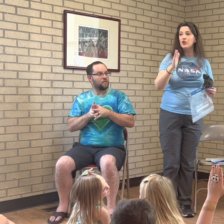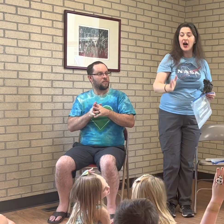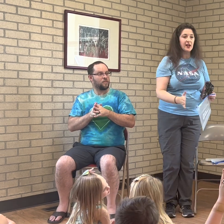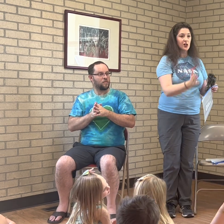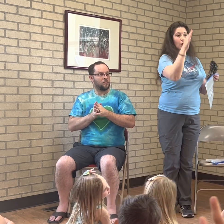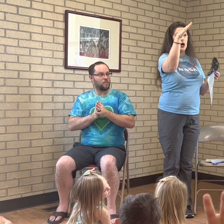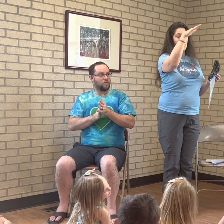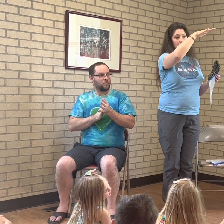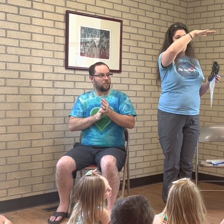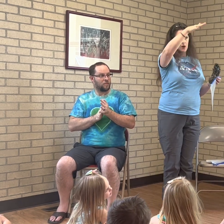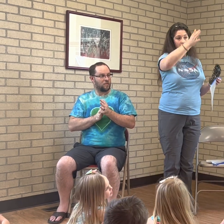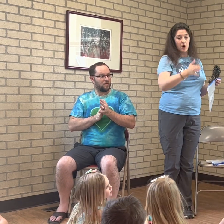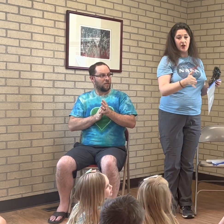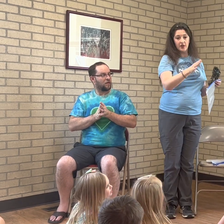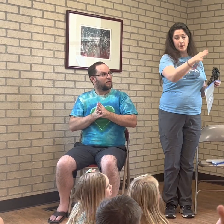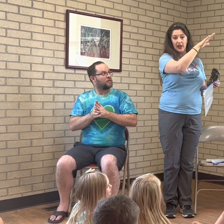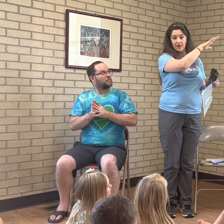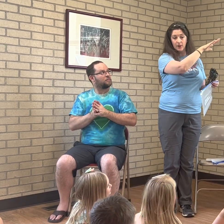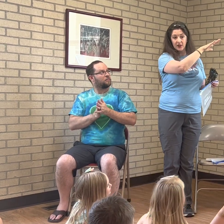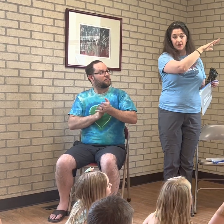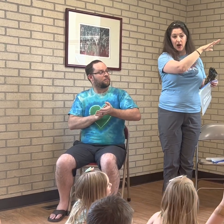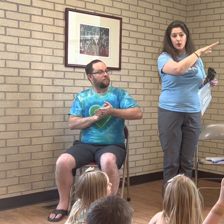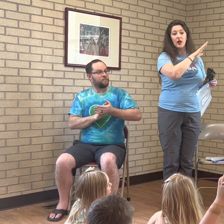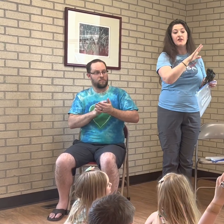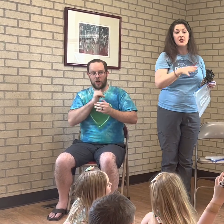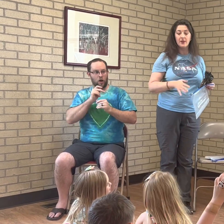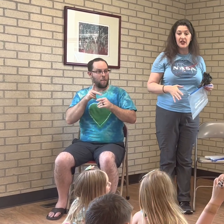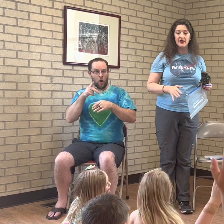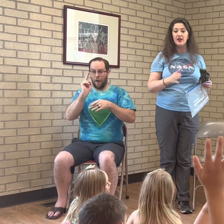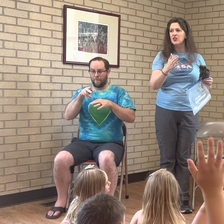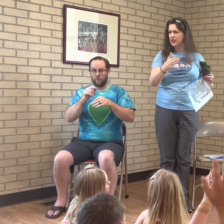we're not going to go up on the platform at the front, we'll have somebody in there to